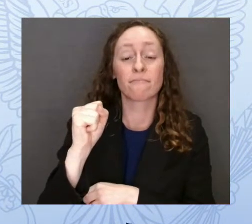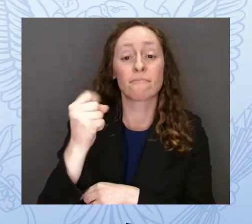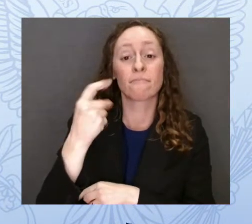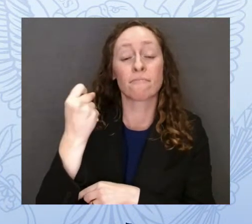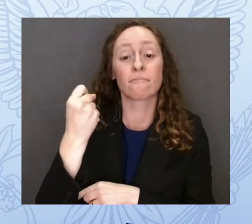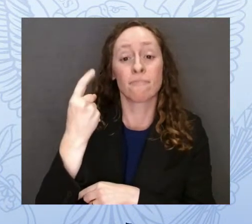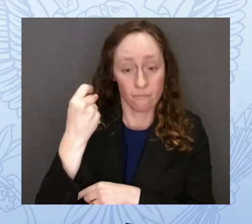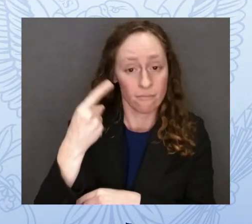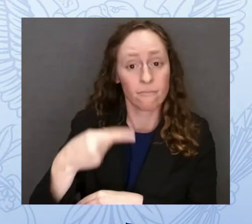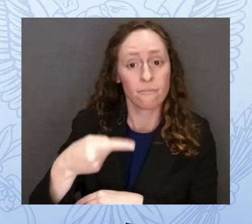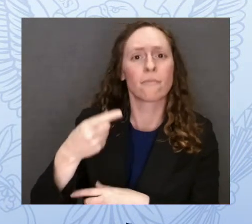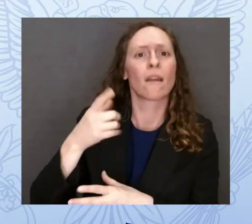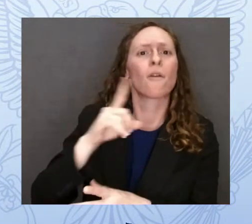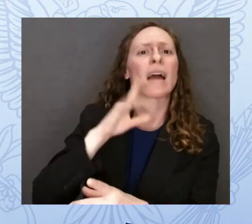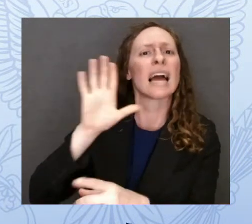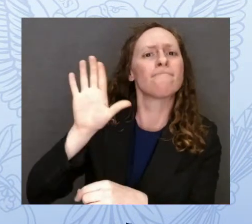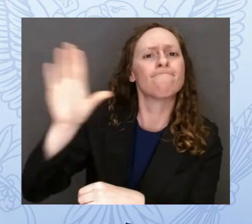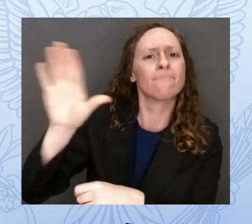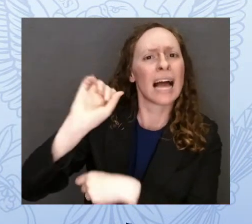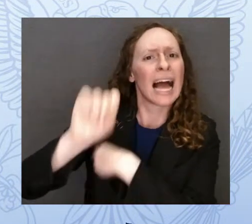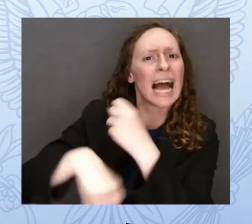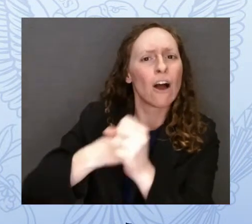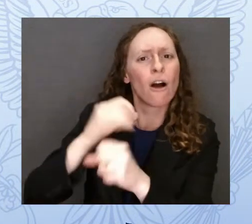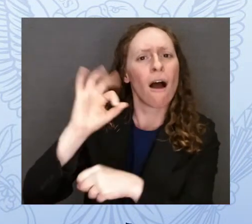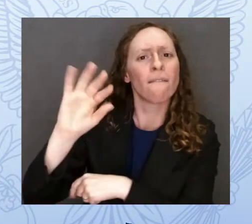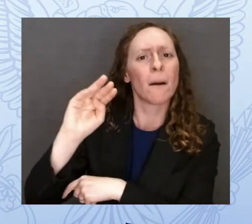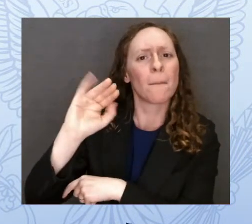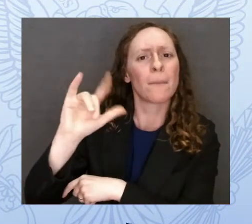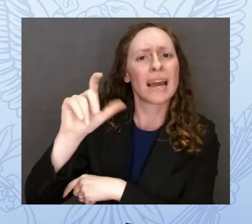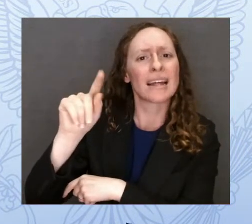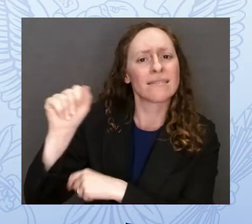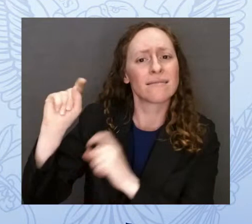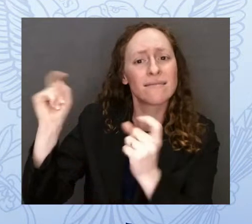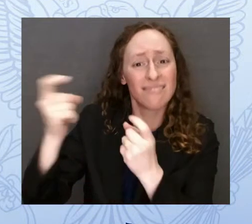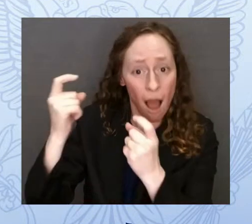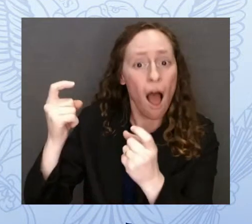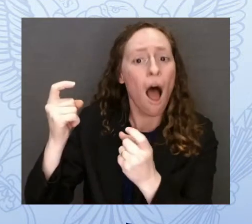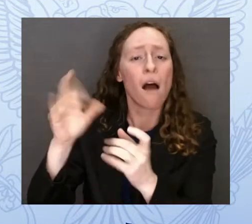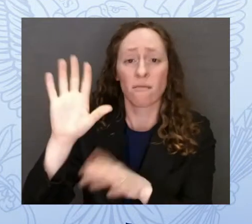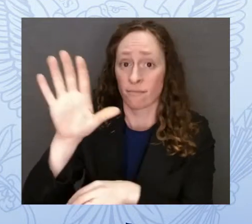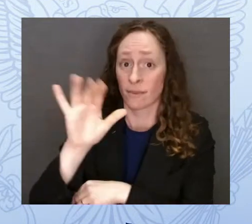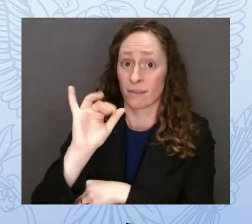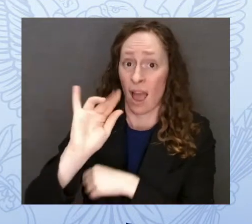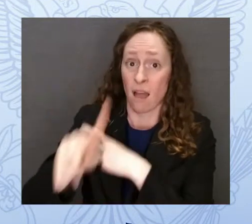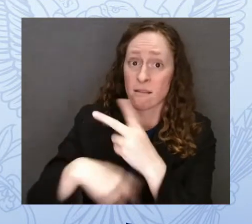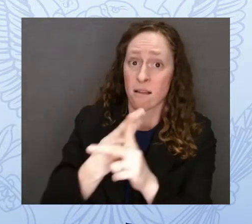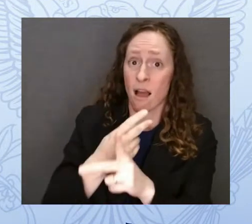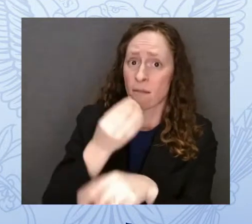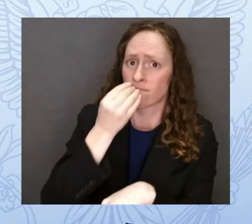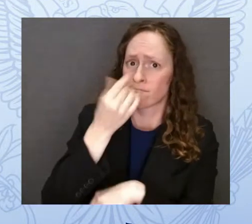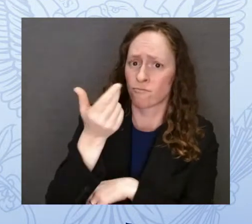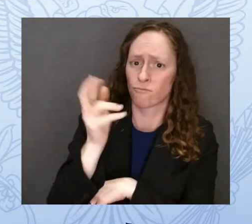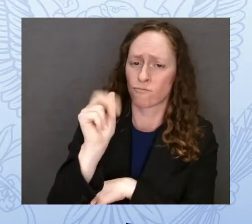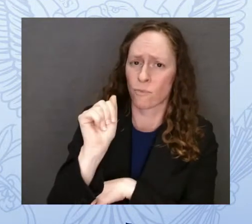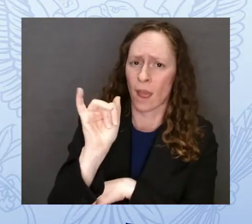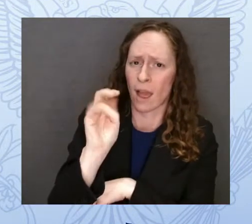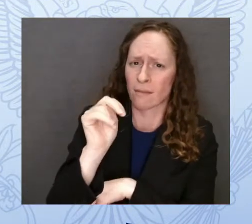because first of all it is climate good because it doesn't need this much water to really cultivated